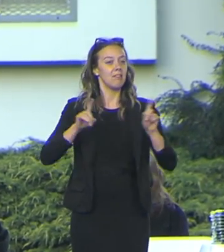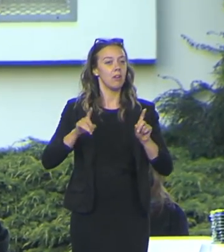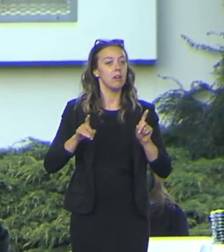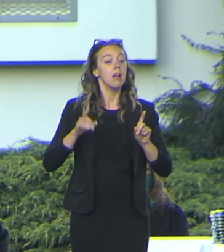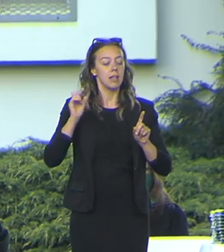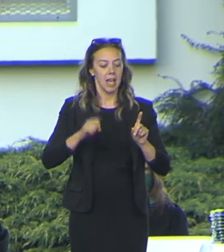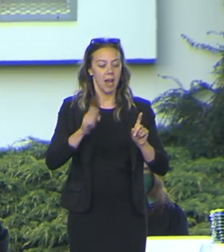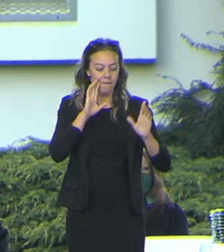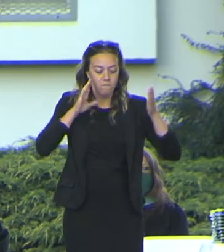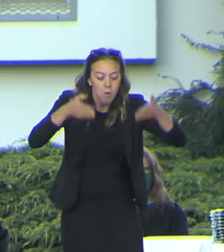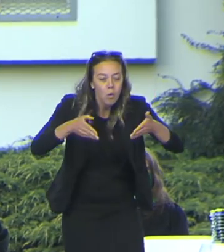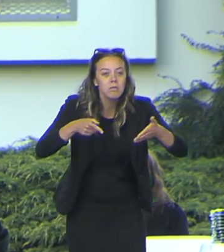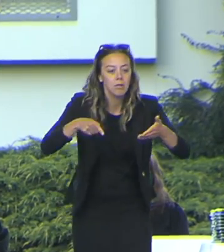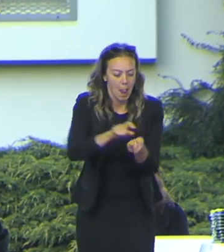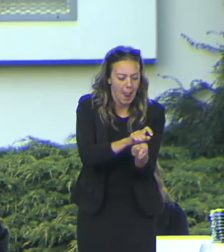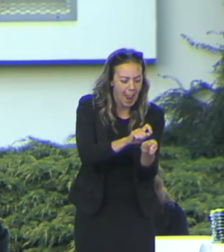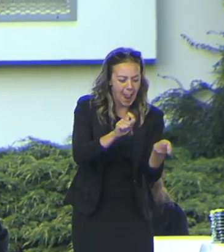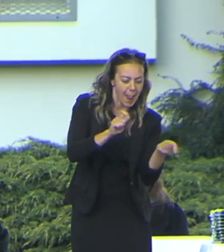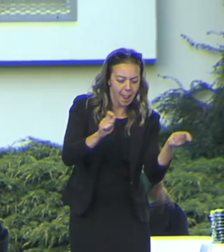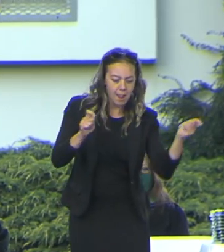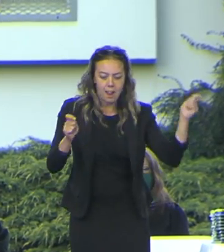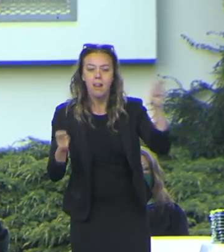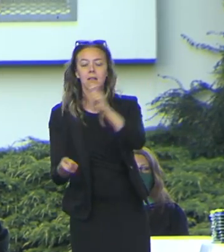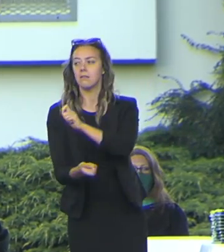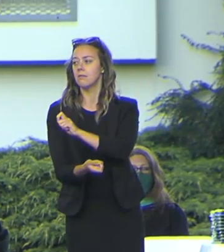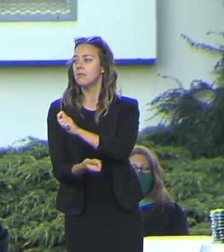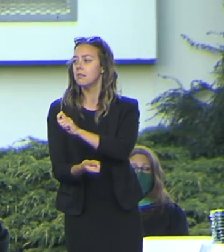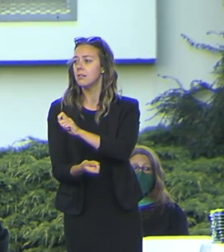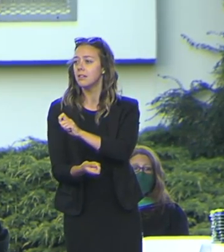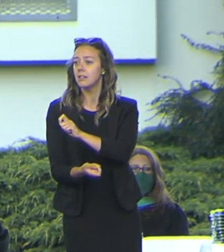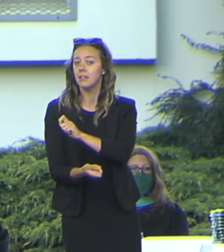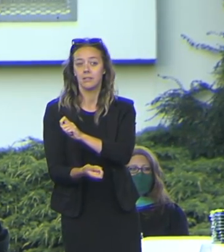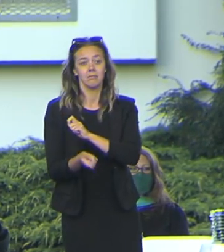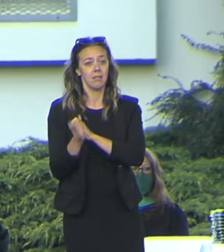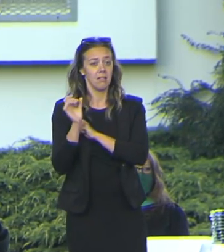the change process itself. The metamorphosis.